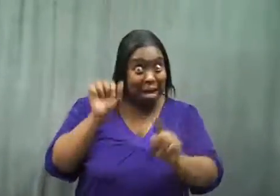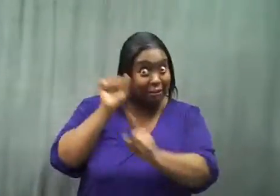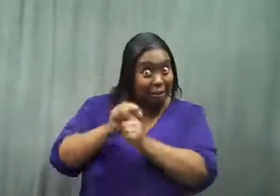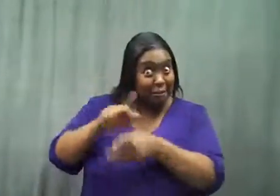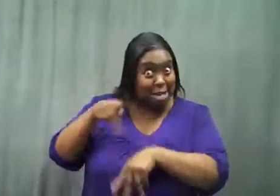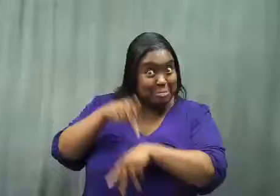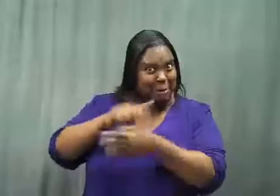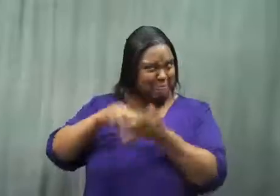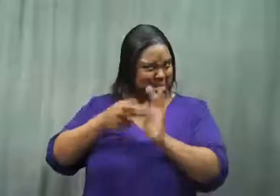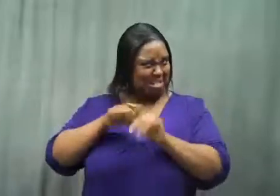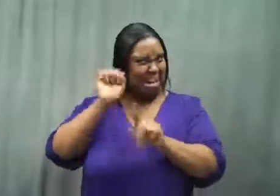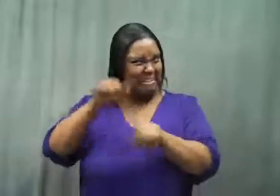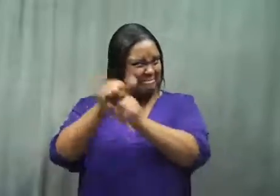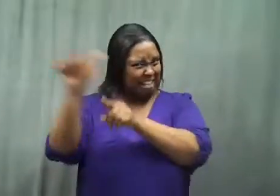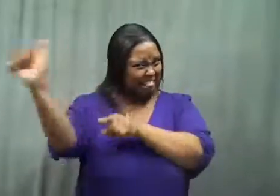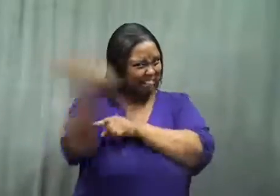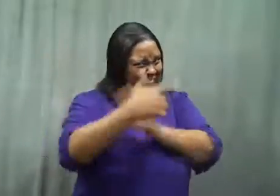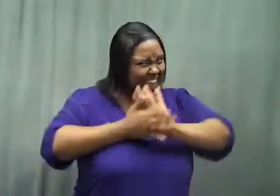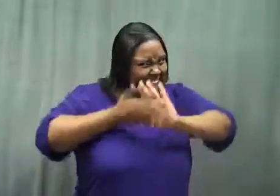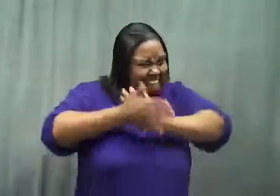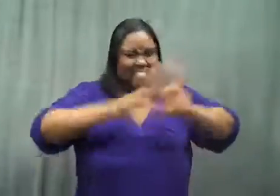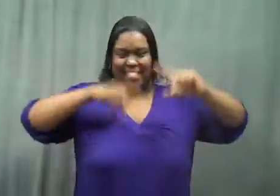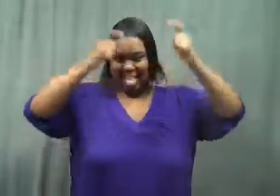I figured if I fooled the principal, I could fool a lot of other people.